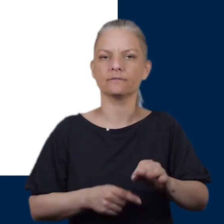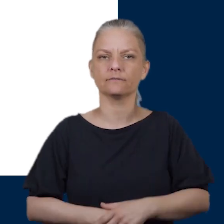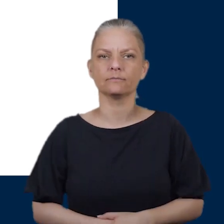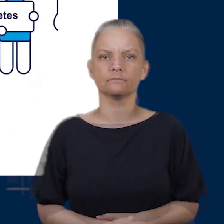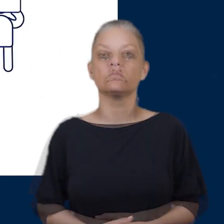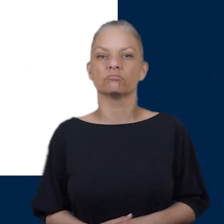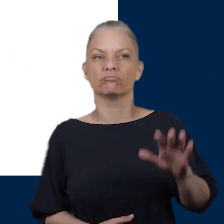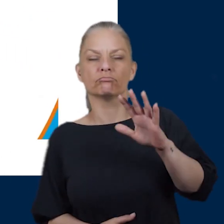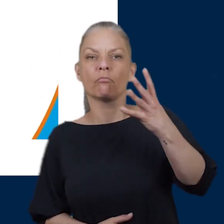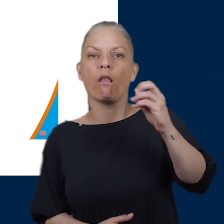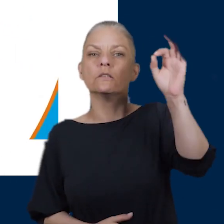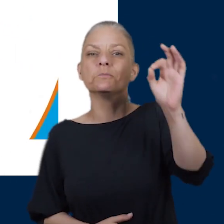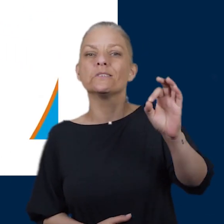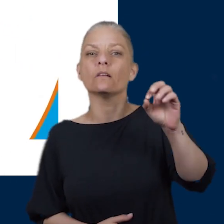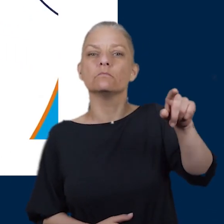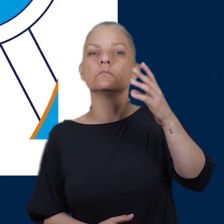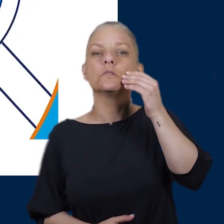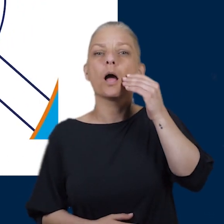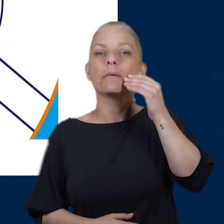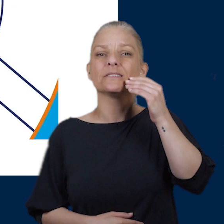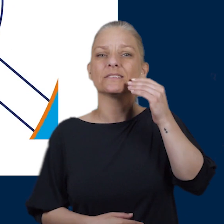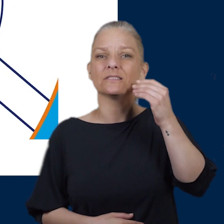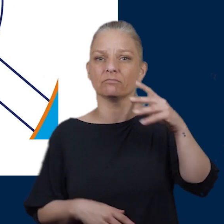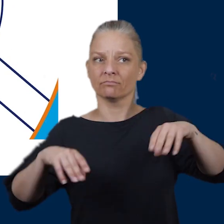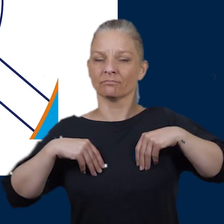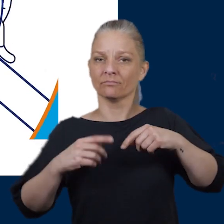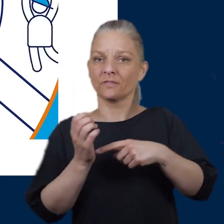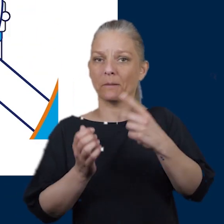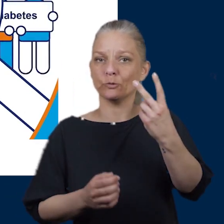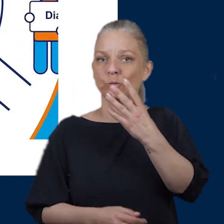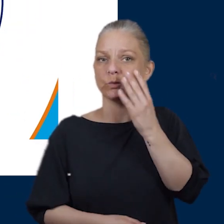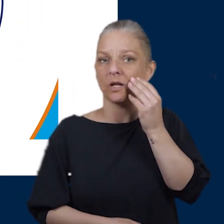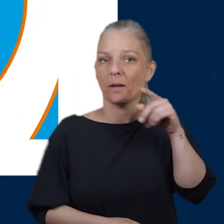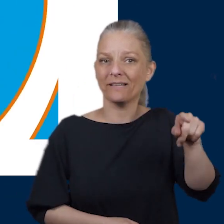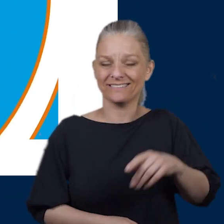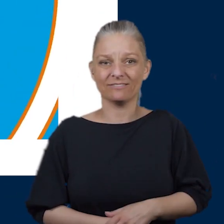About 90 percent of people with diabetes have type 2 diabetes. If you've got type